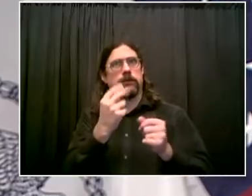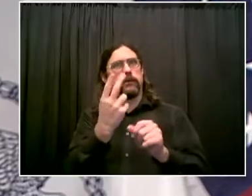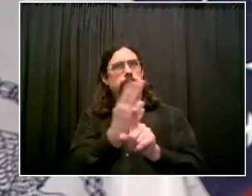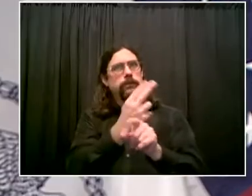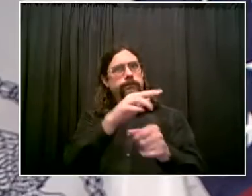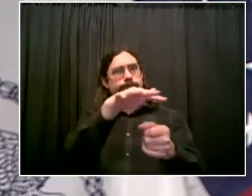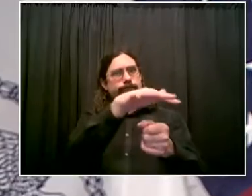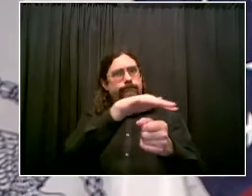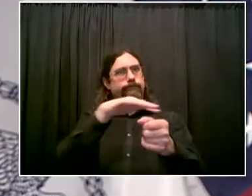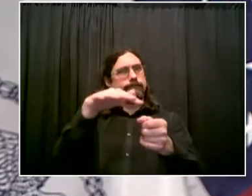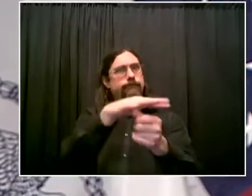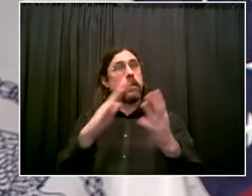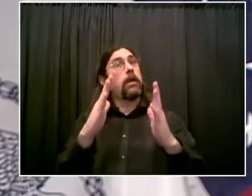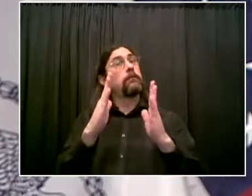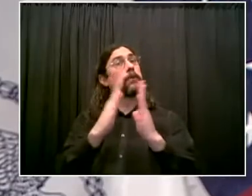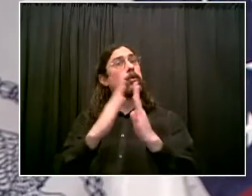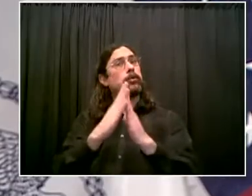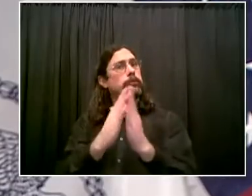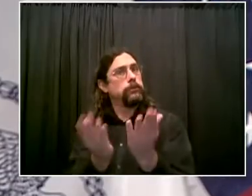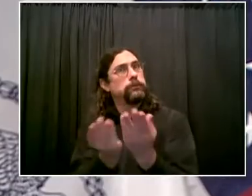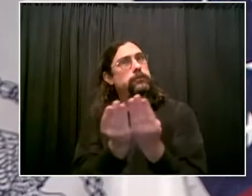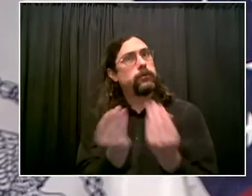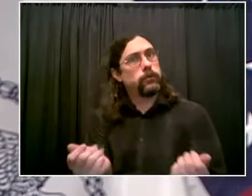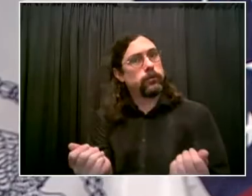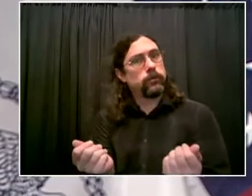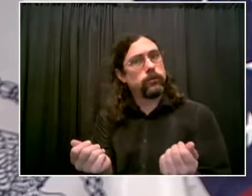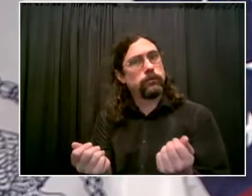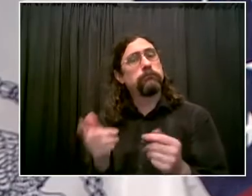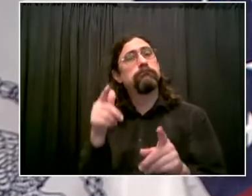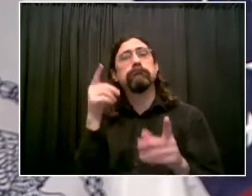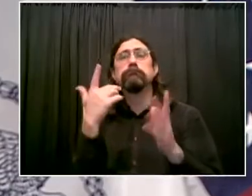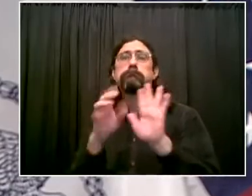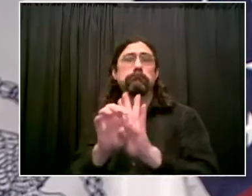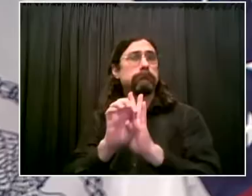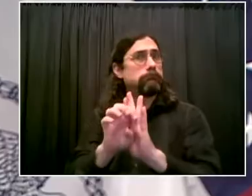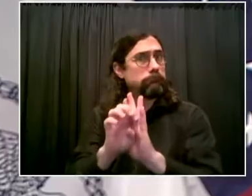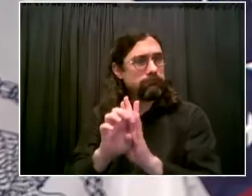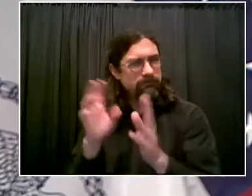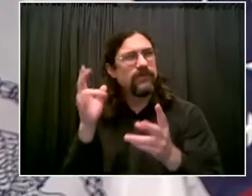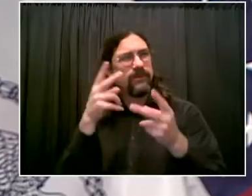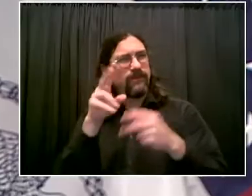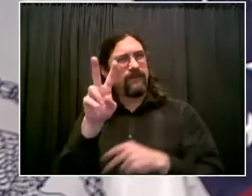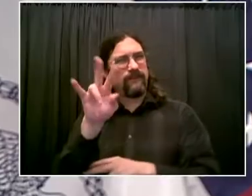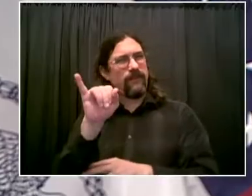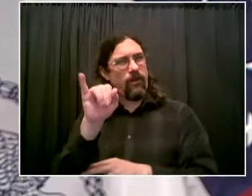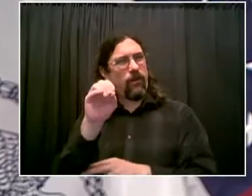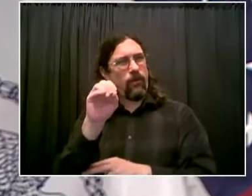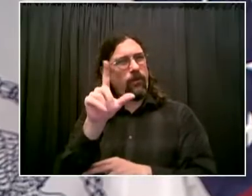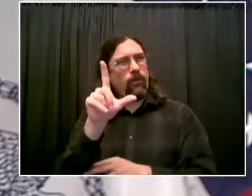OF VIOLENCE INETRRPTUERS ENSURE THAT SOMEONE NEVER GOT